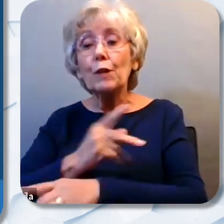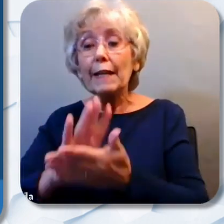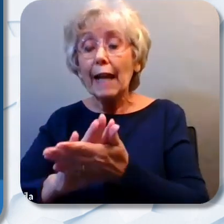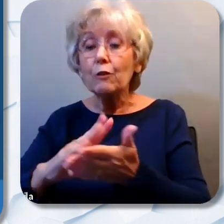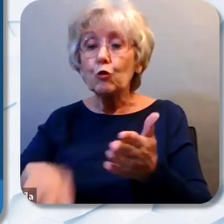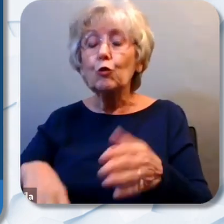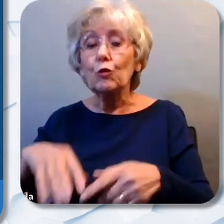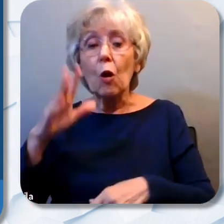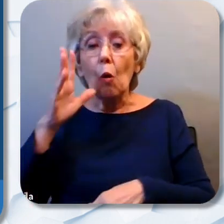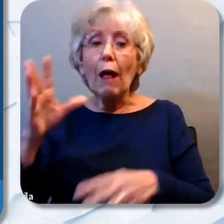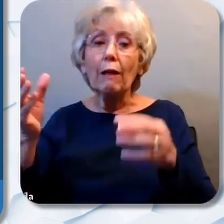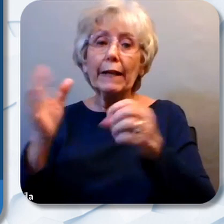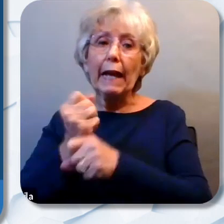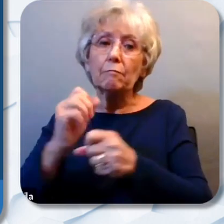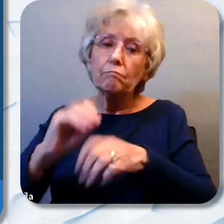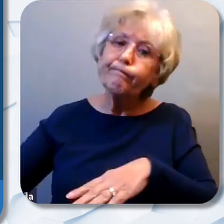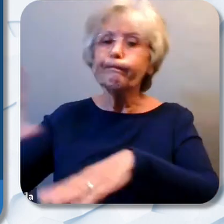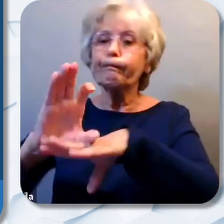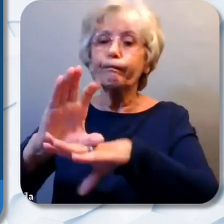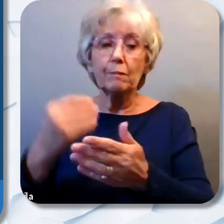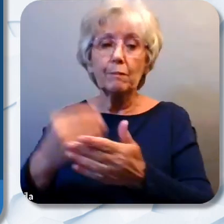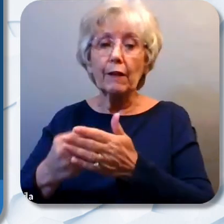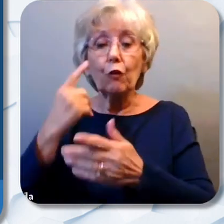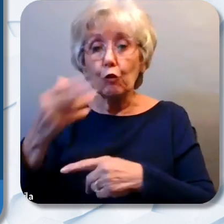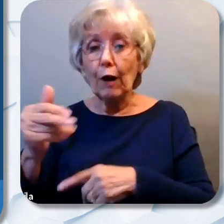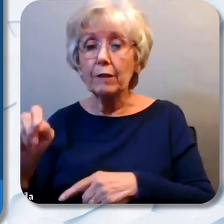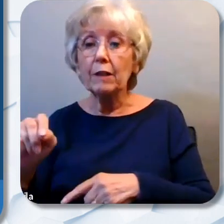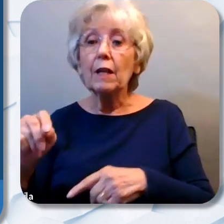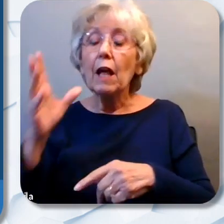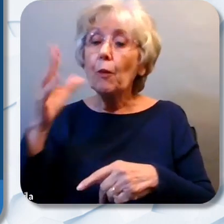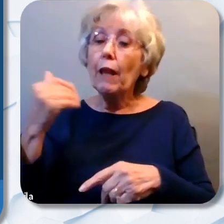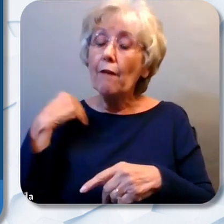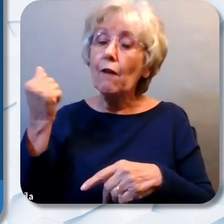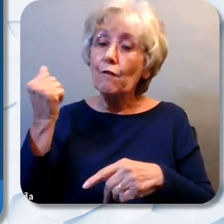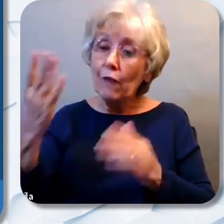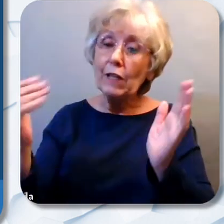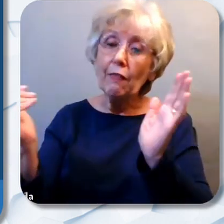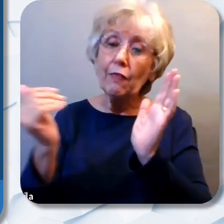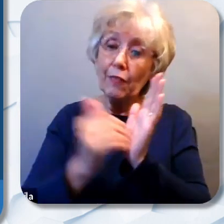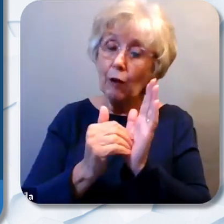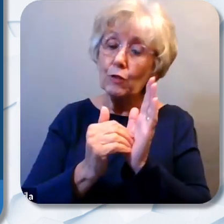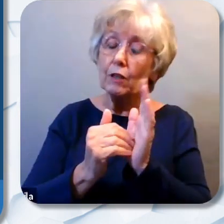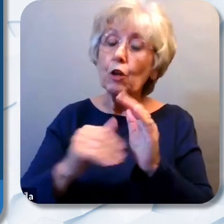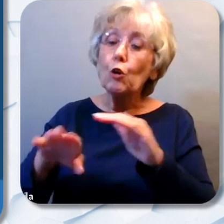It also provides each county office of education with 15,000 of the total base grant allocation